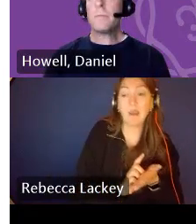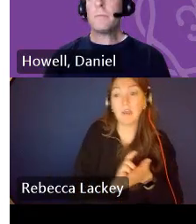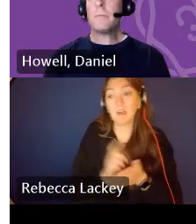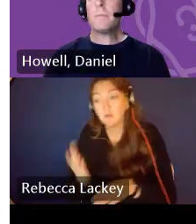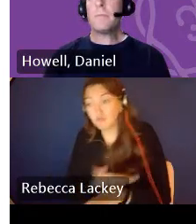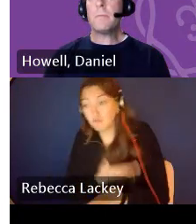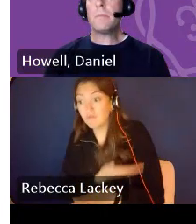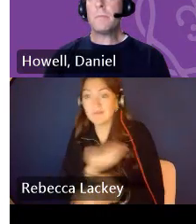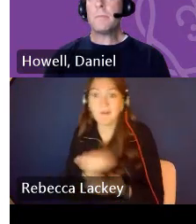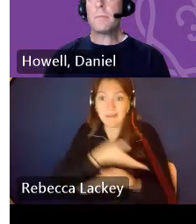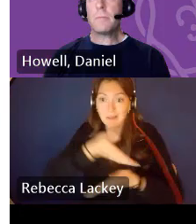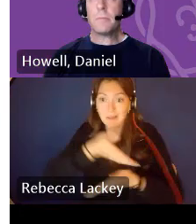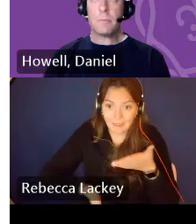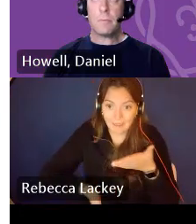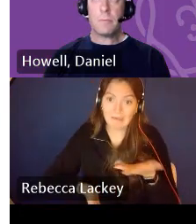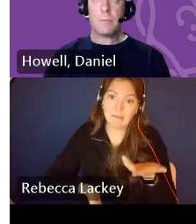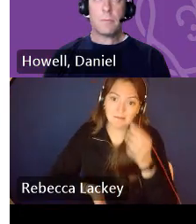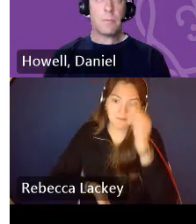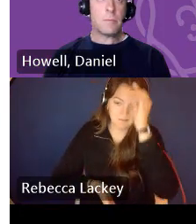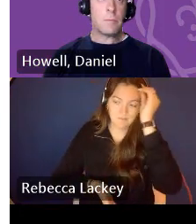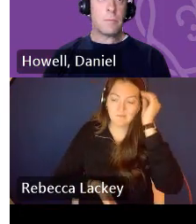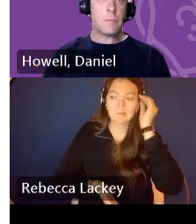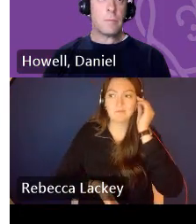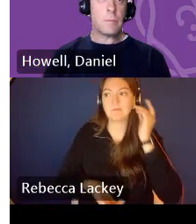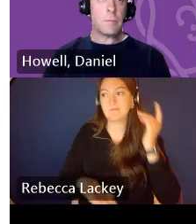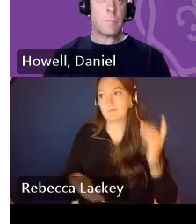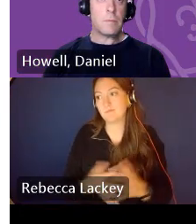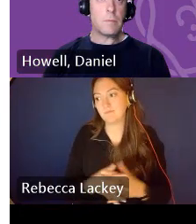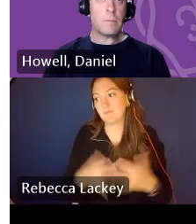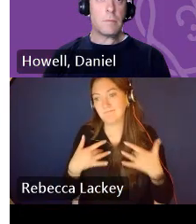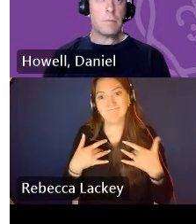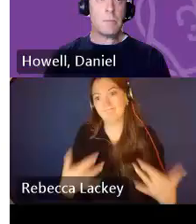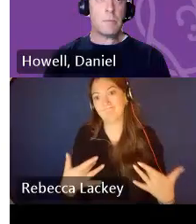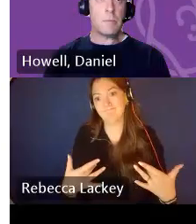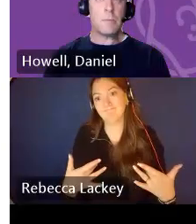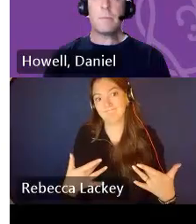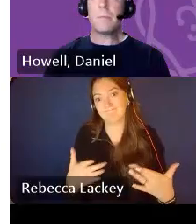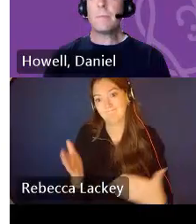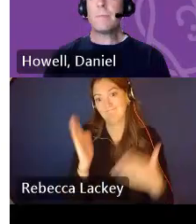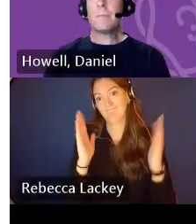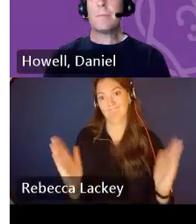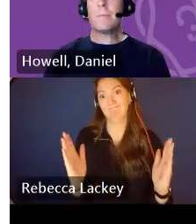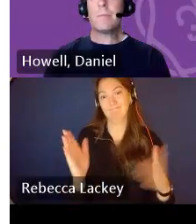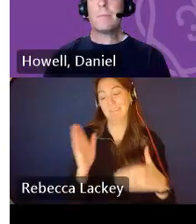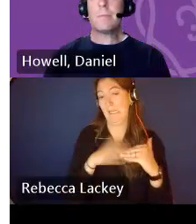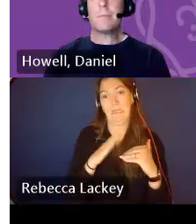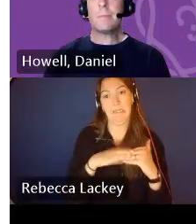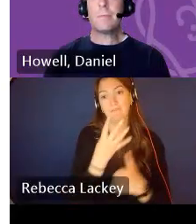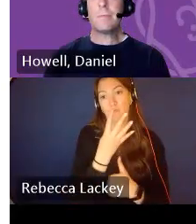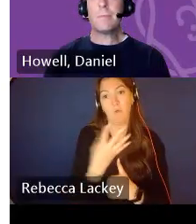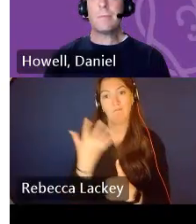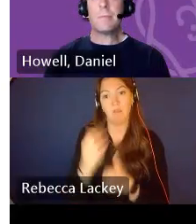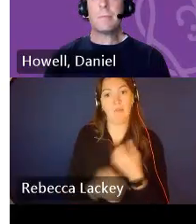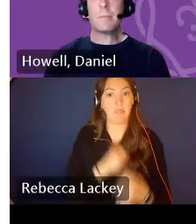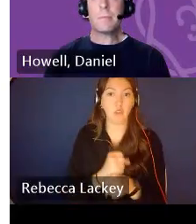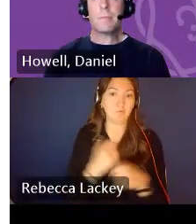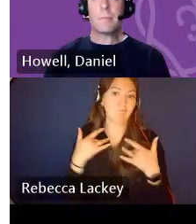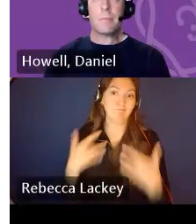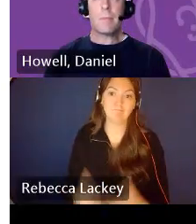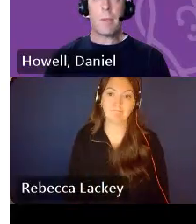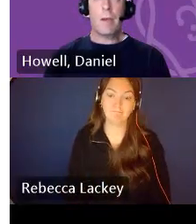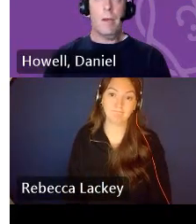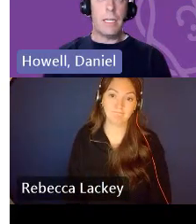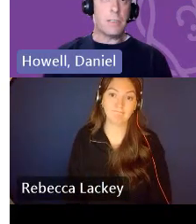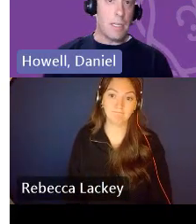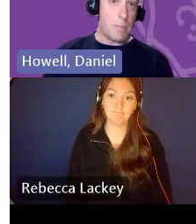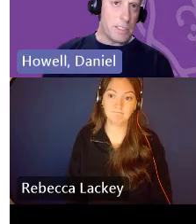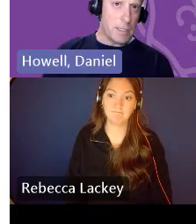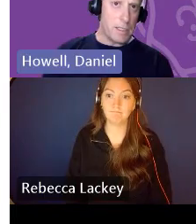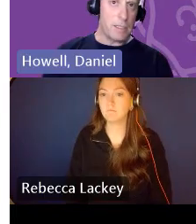completed. Um it's a typical span of at least four to five years and it's not mentioned I